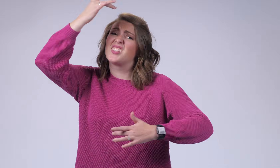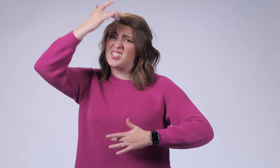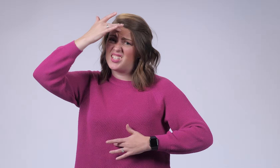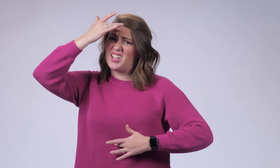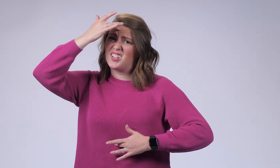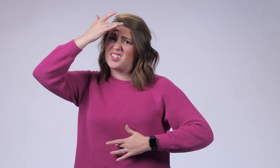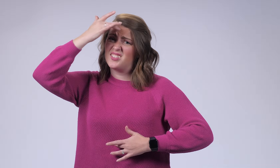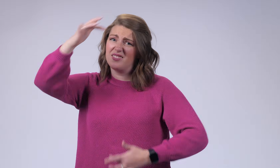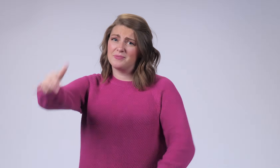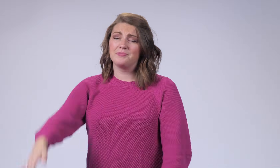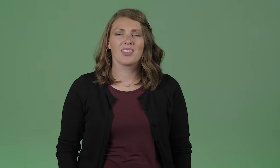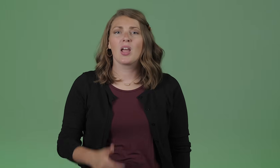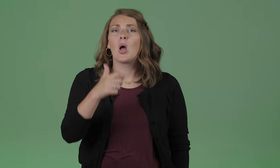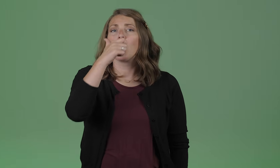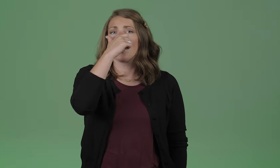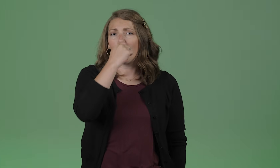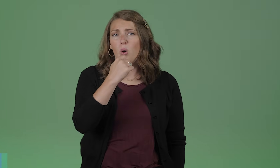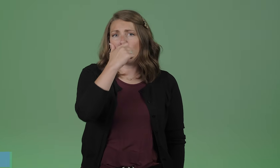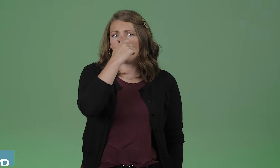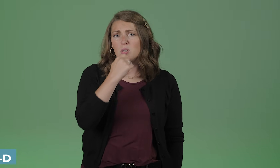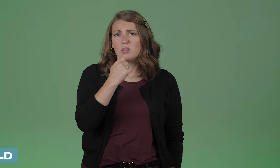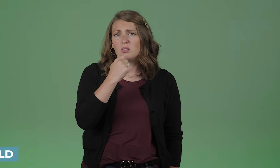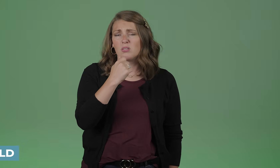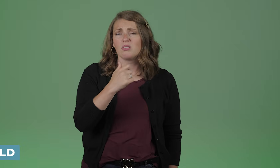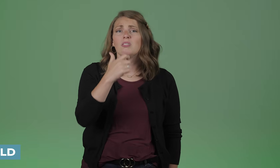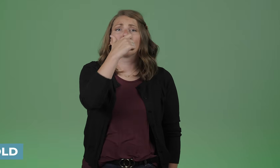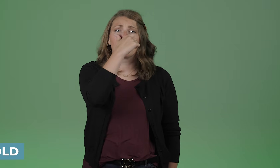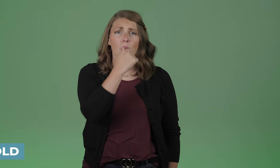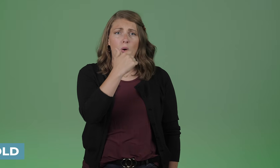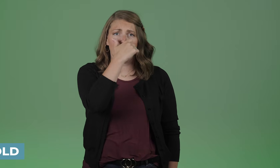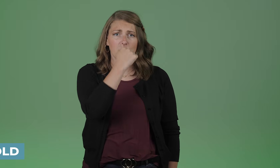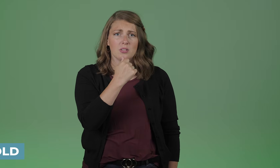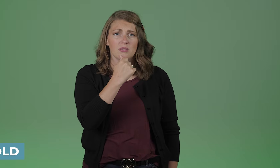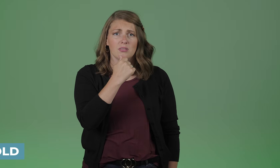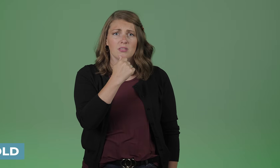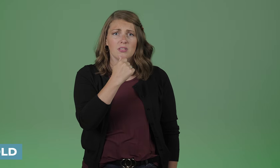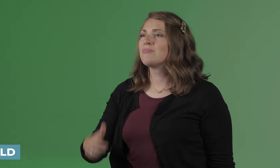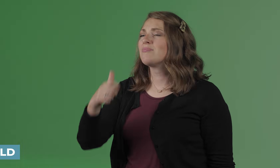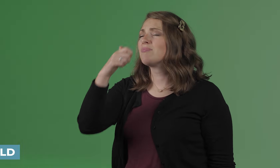Sick. Cold.